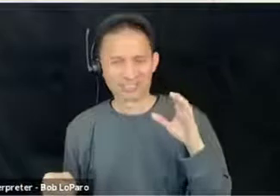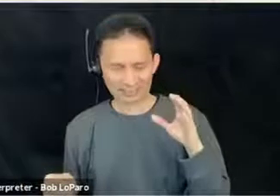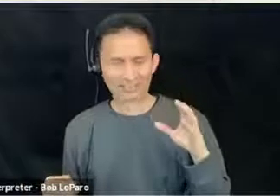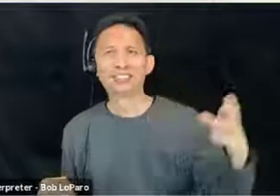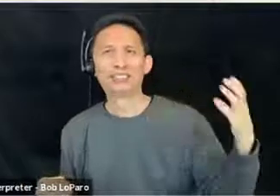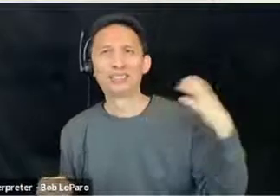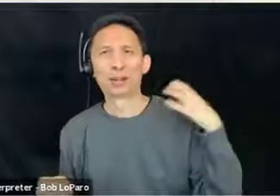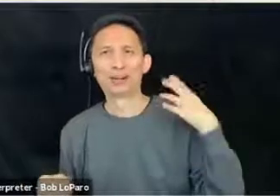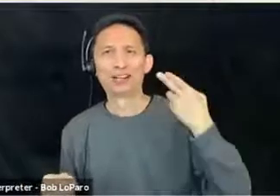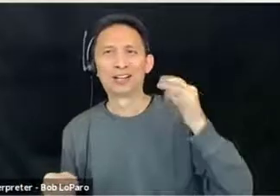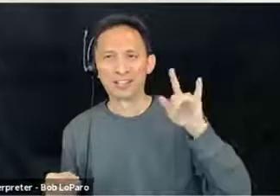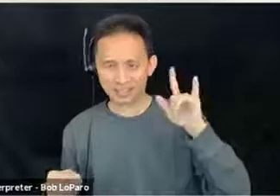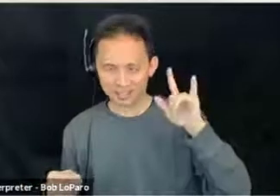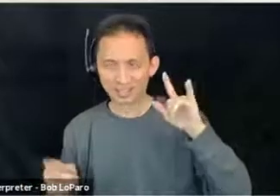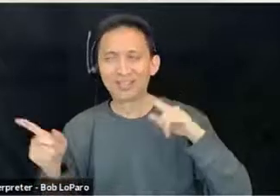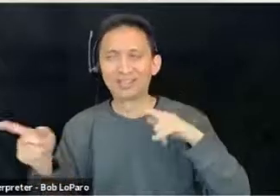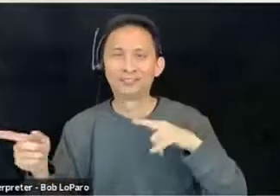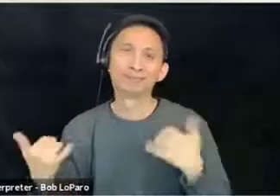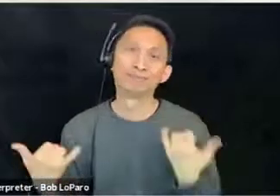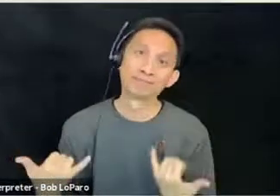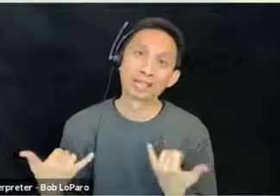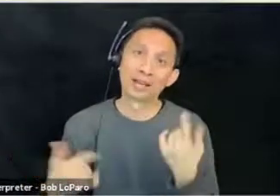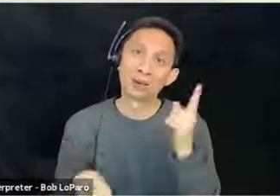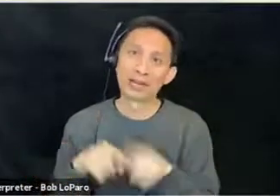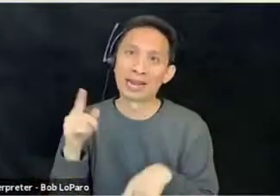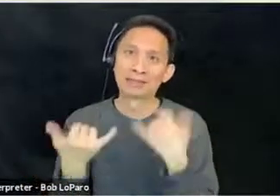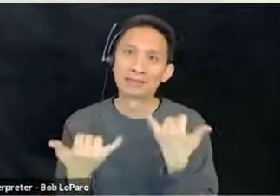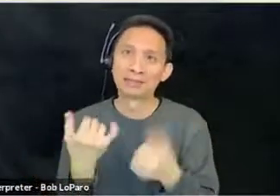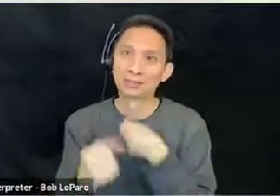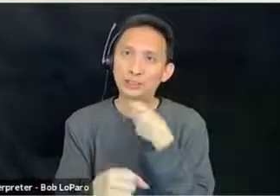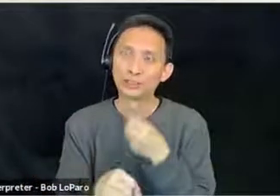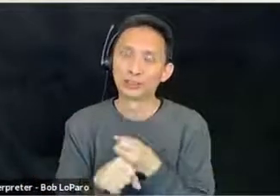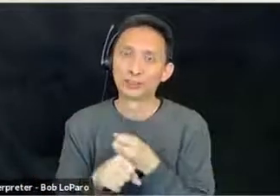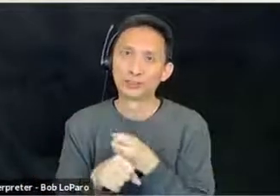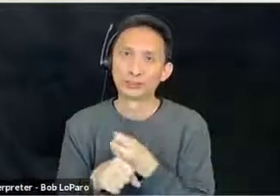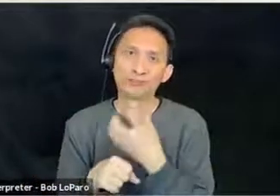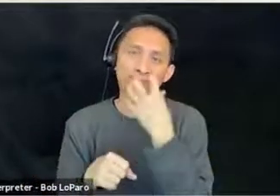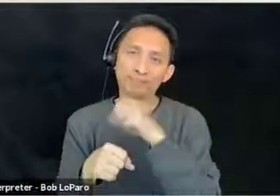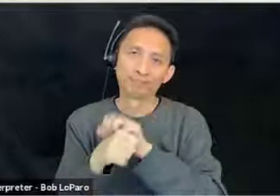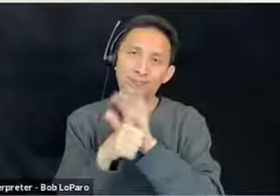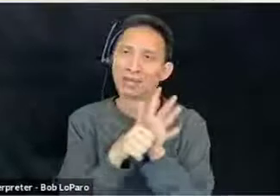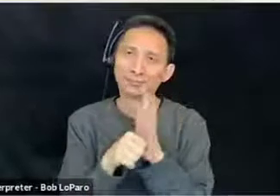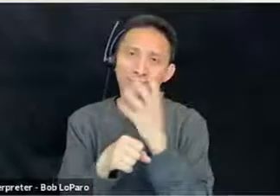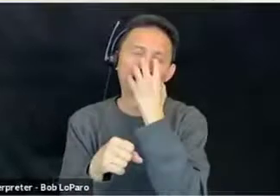which due to the pandemic, we will not be doing this year, but this is something that we do each year. Outside of the pandemic,